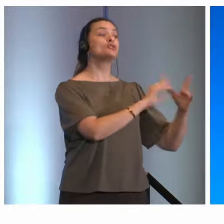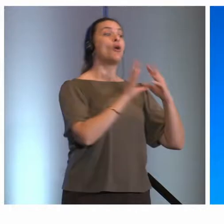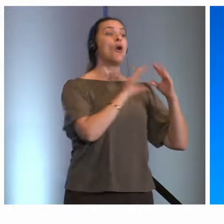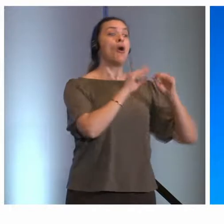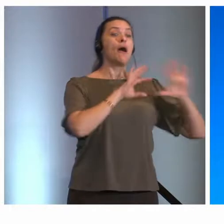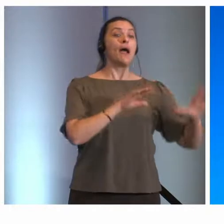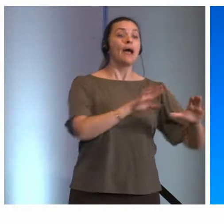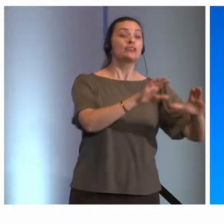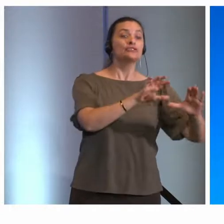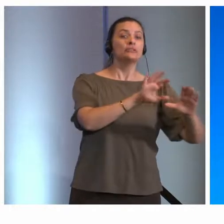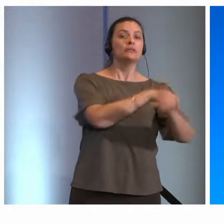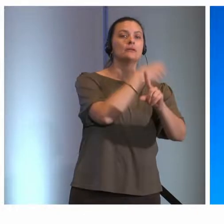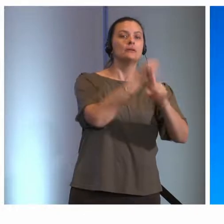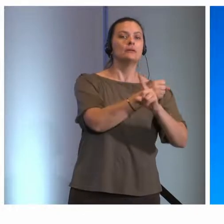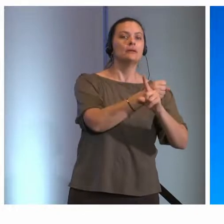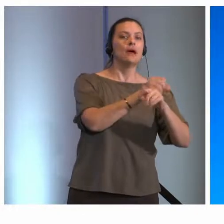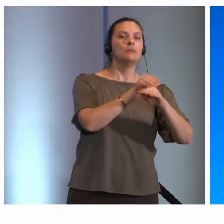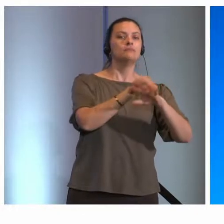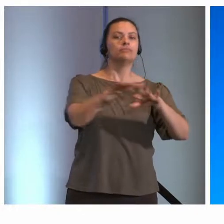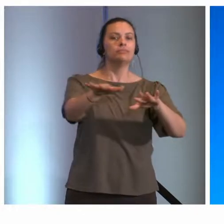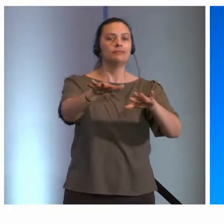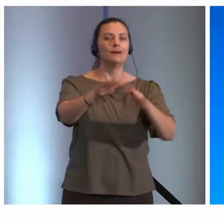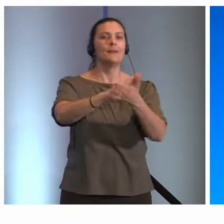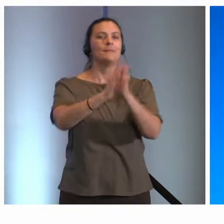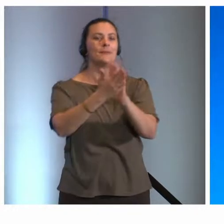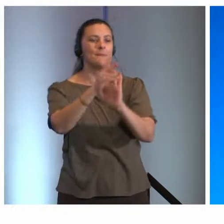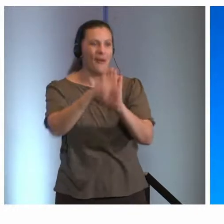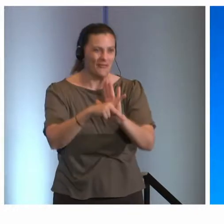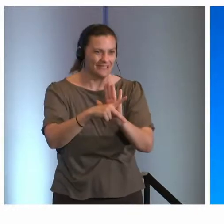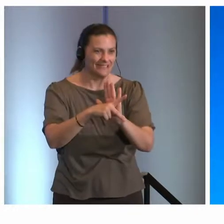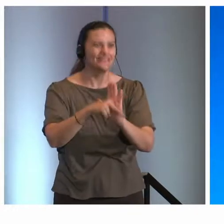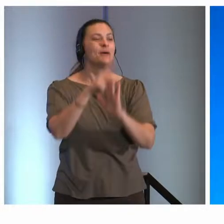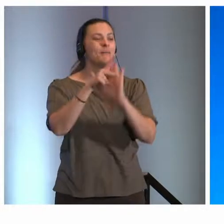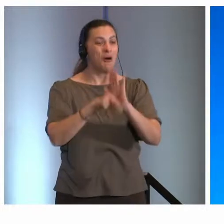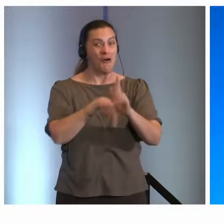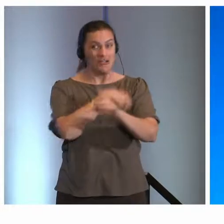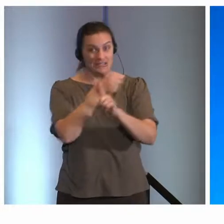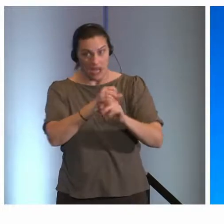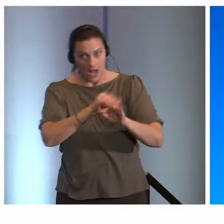And my belief is that the rhetoric around any movement, becomes policy, and policy becomes law.